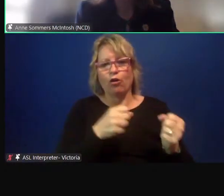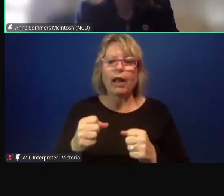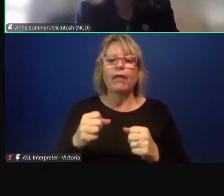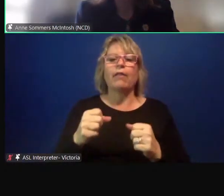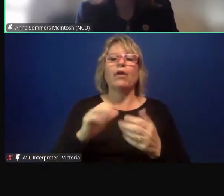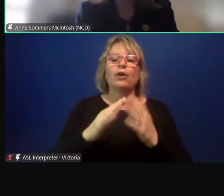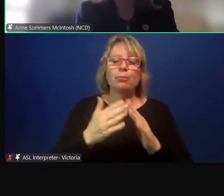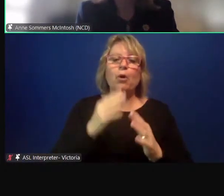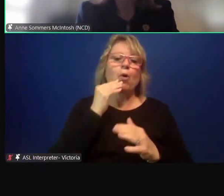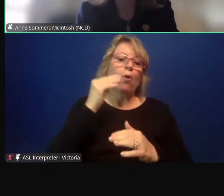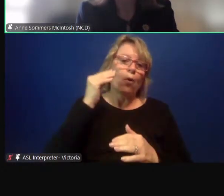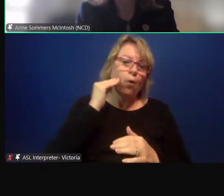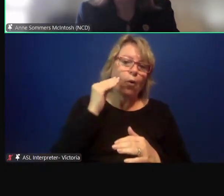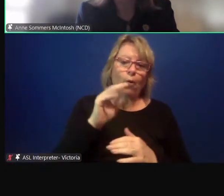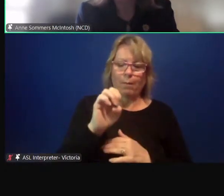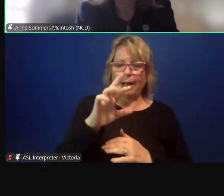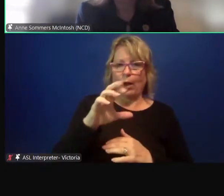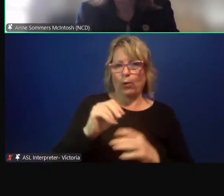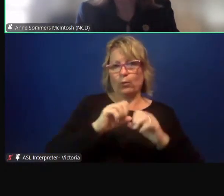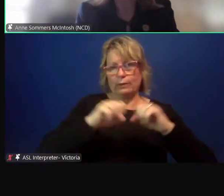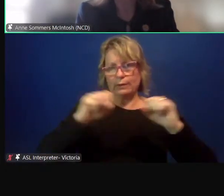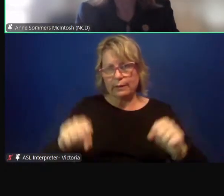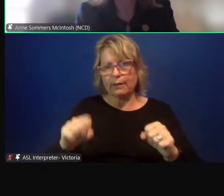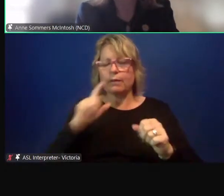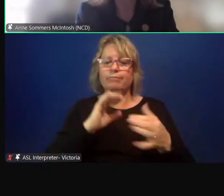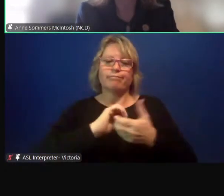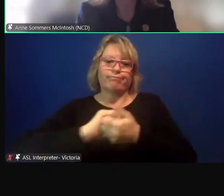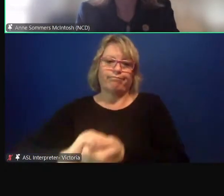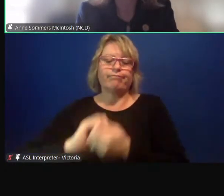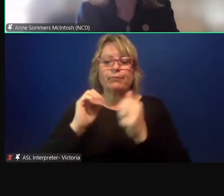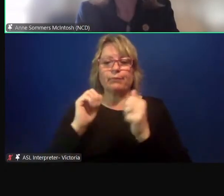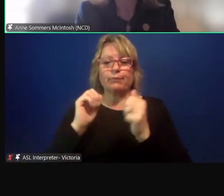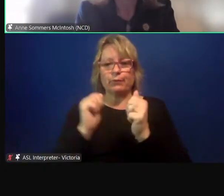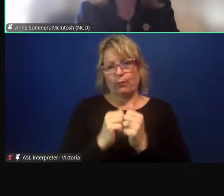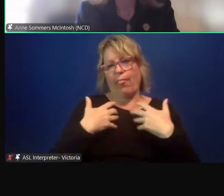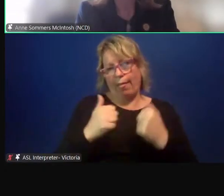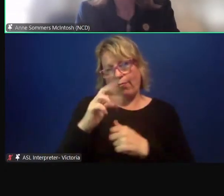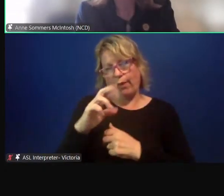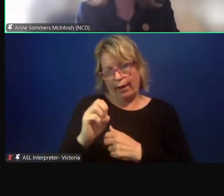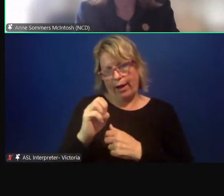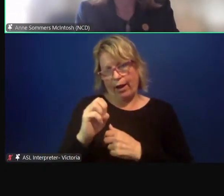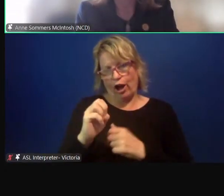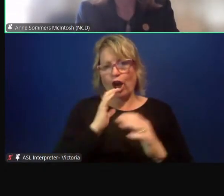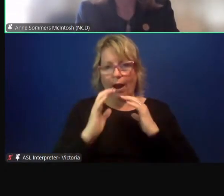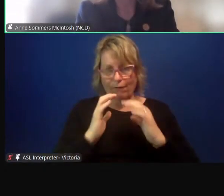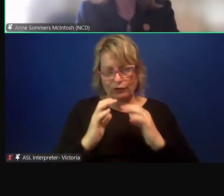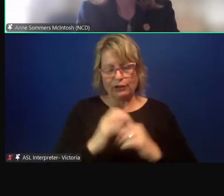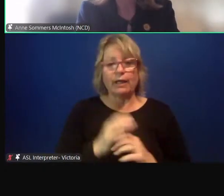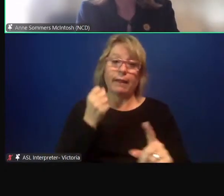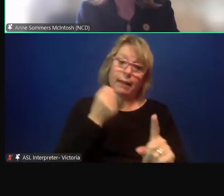system, which goes hand in glove with health care conversations. The impact of COVID 19 on